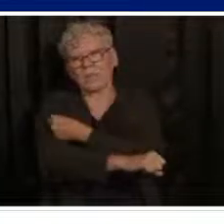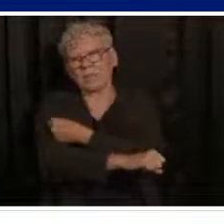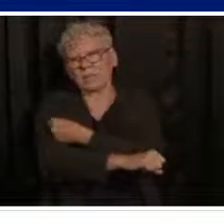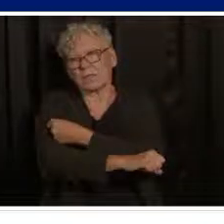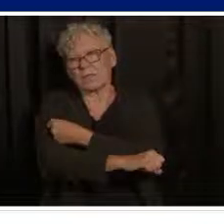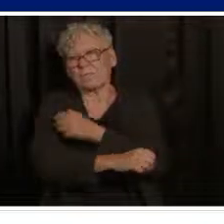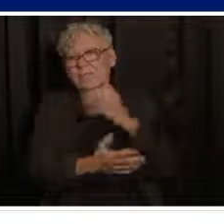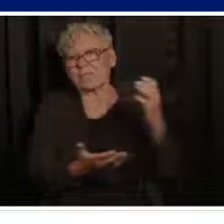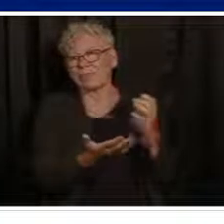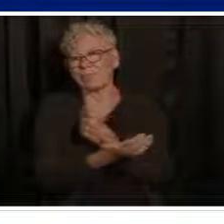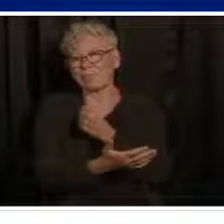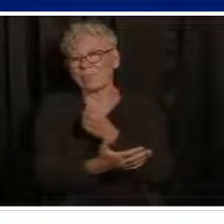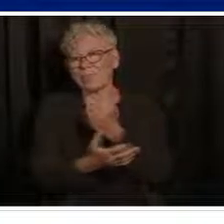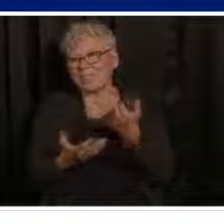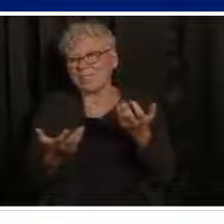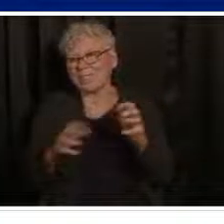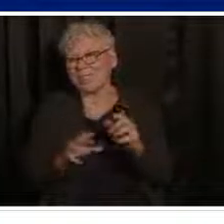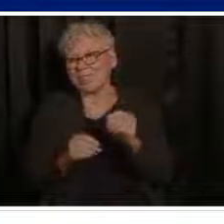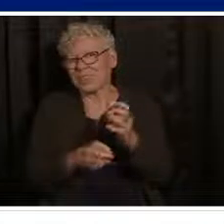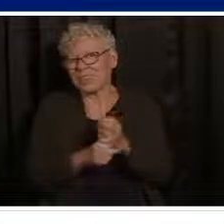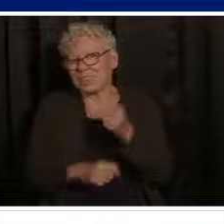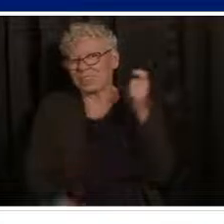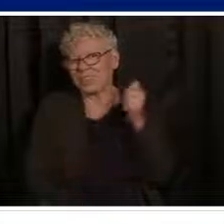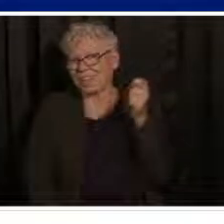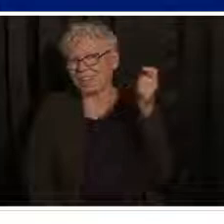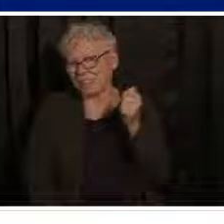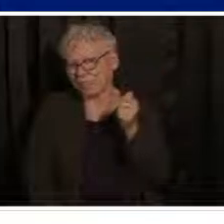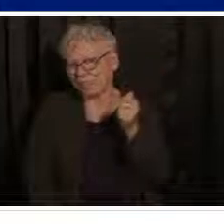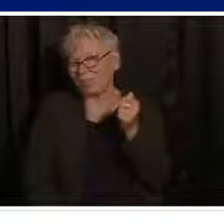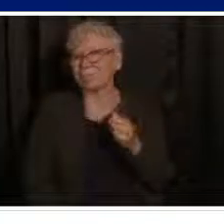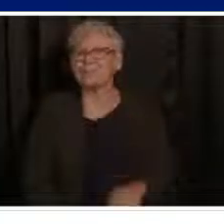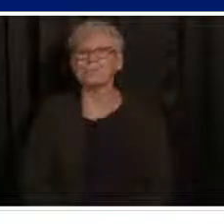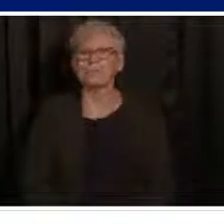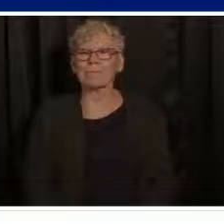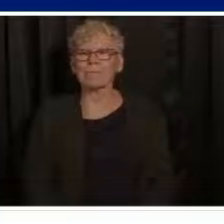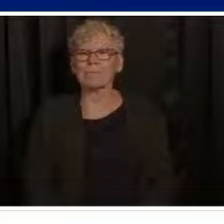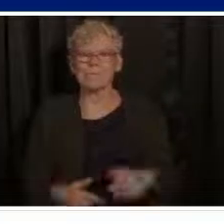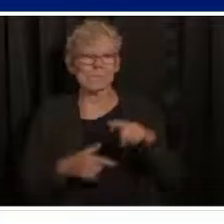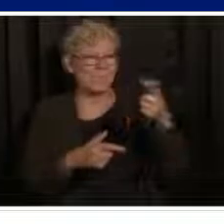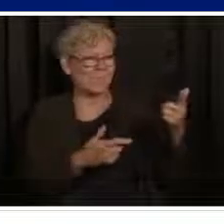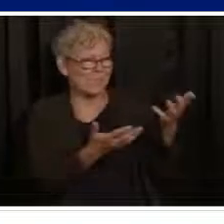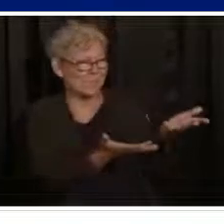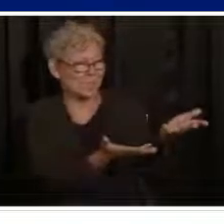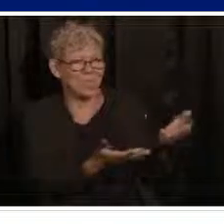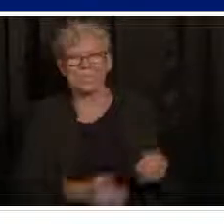to get the cost of your education coverage. Brittany,